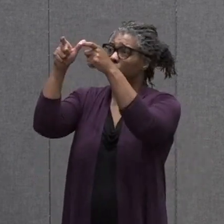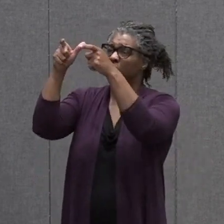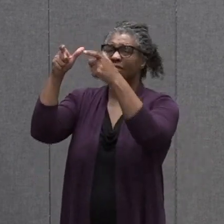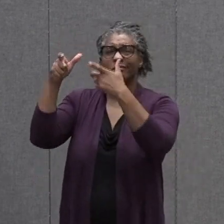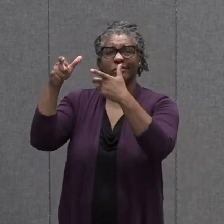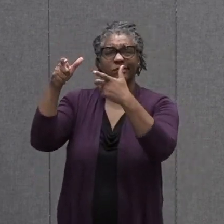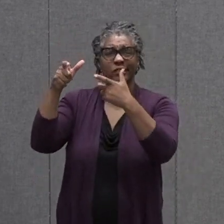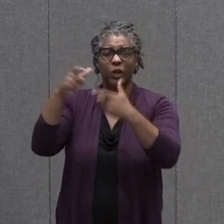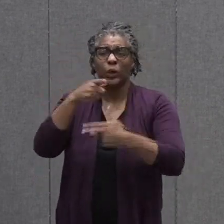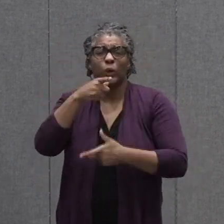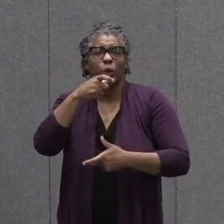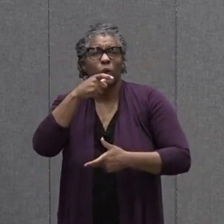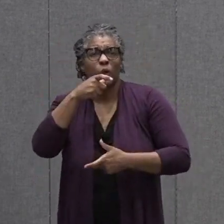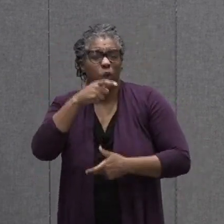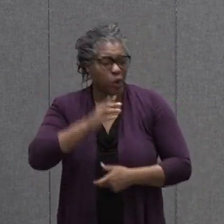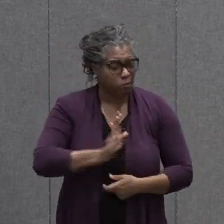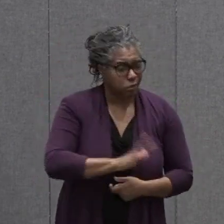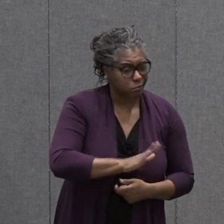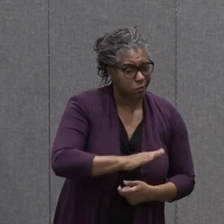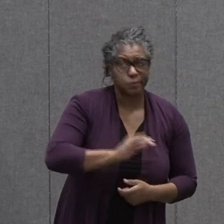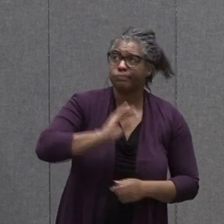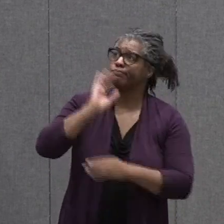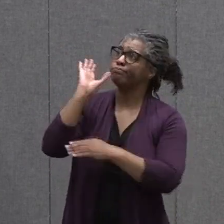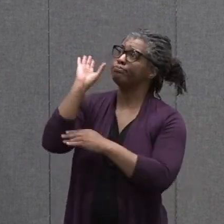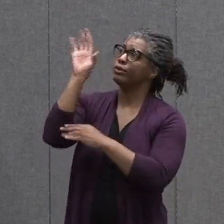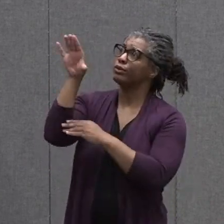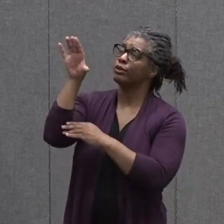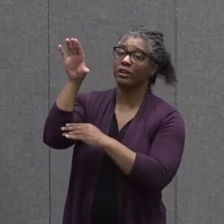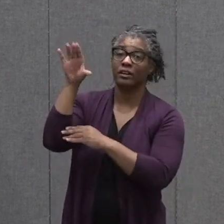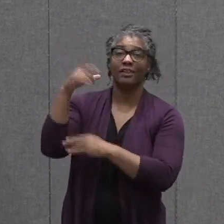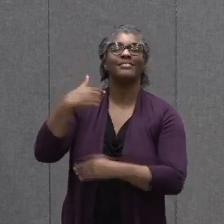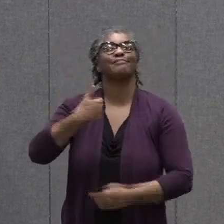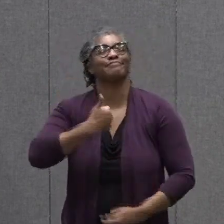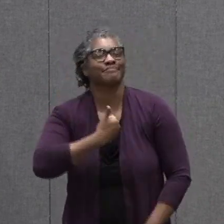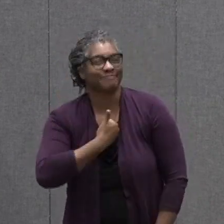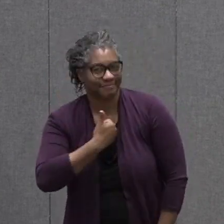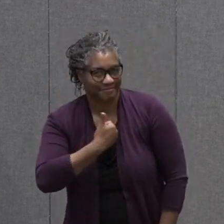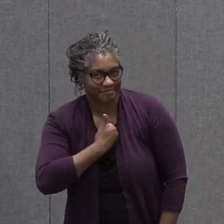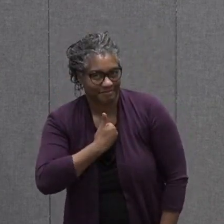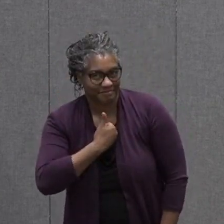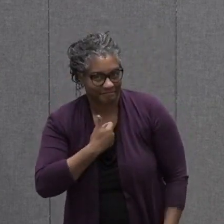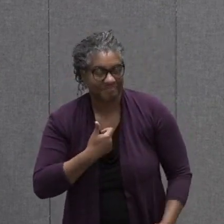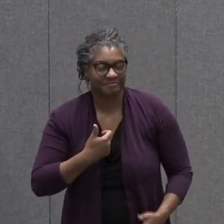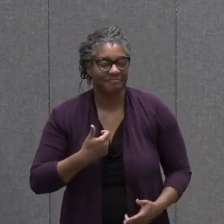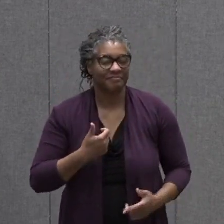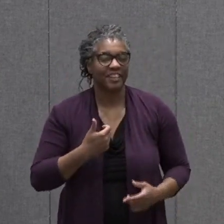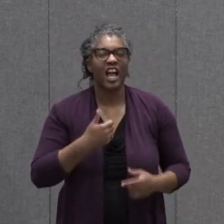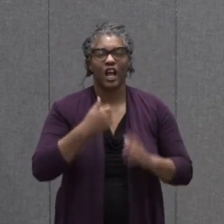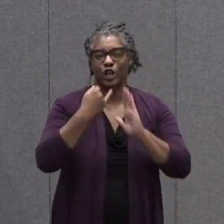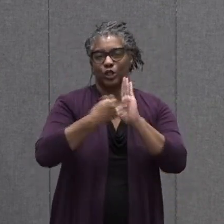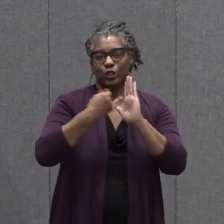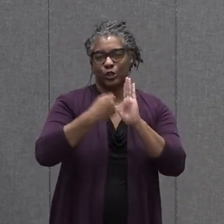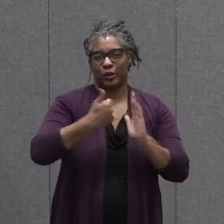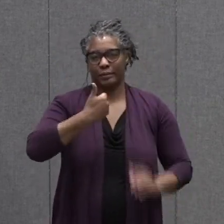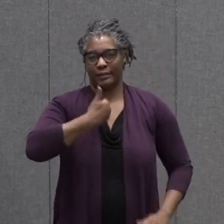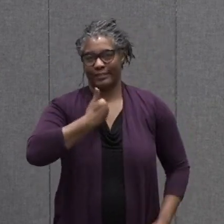I have to be able to play with it too. So I'm gonna draw my head and my body.